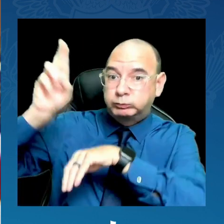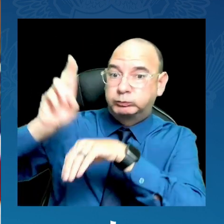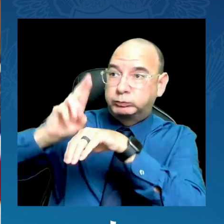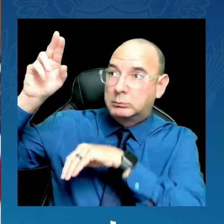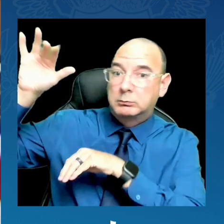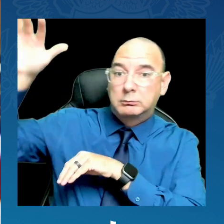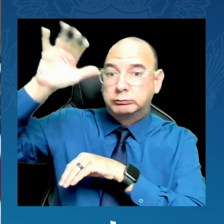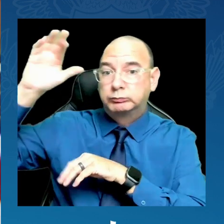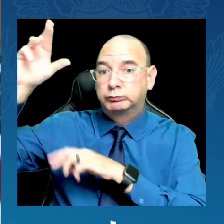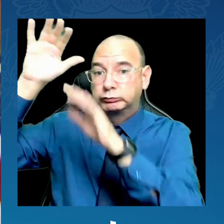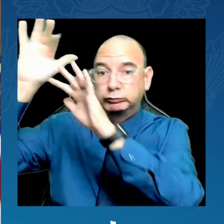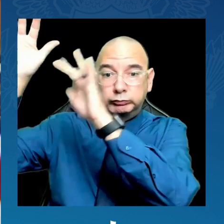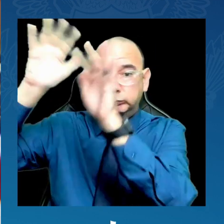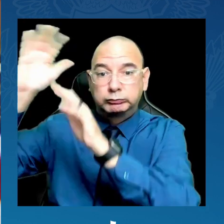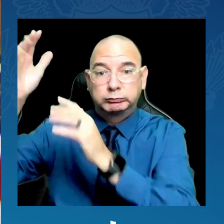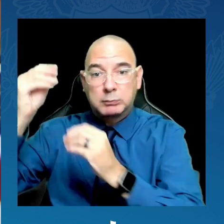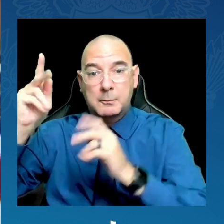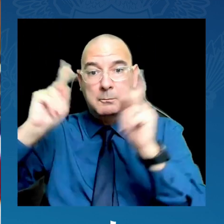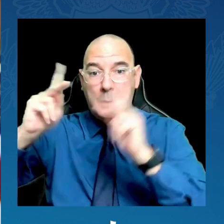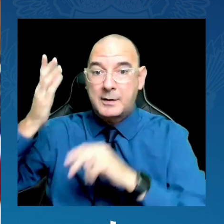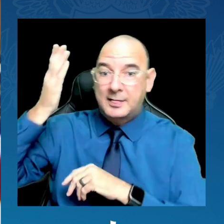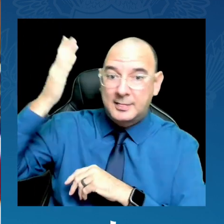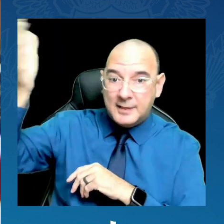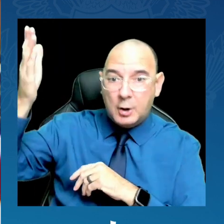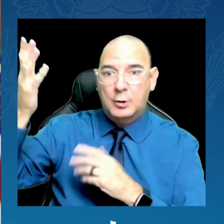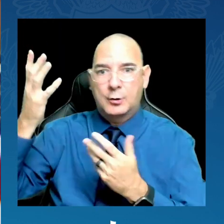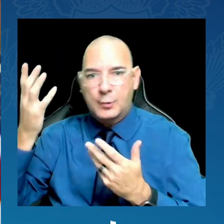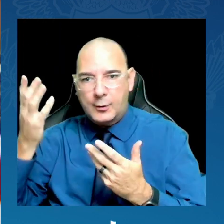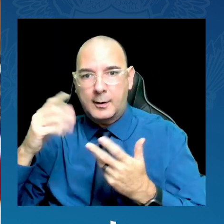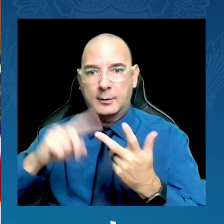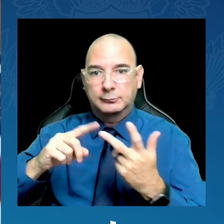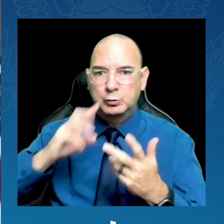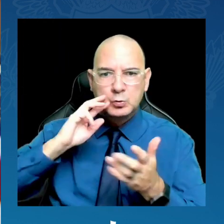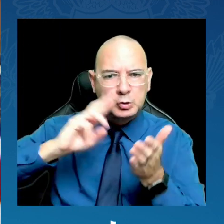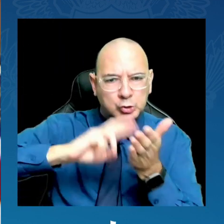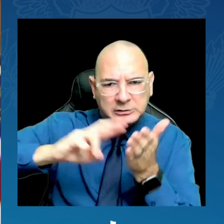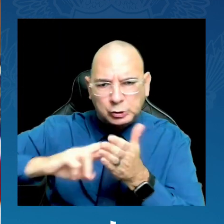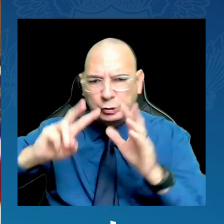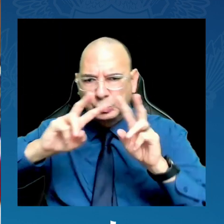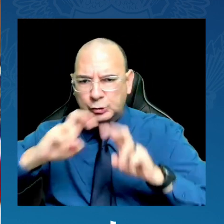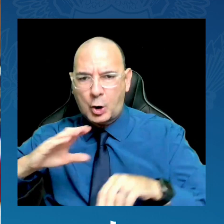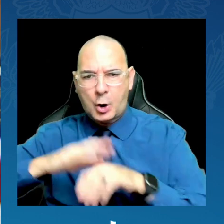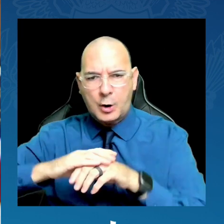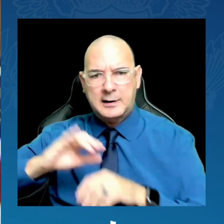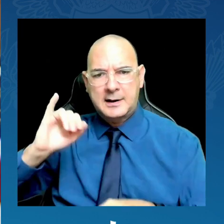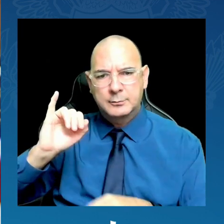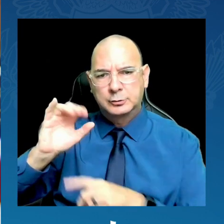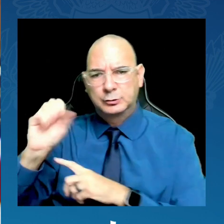conducted aboard the International Space Station. Throughout the past 21 years,